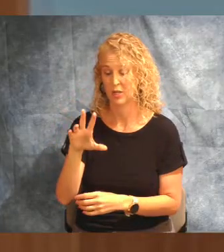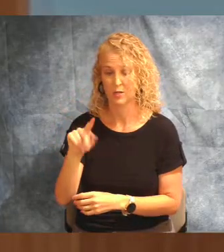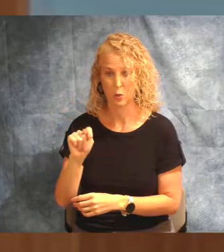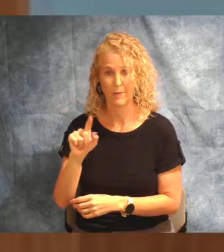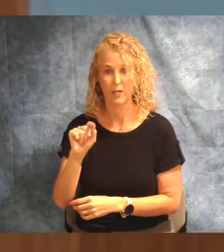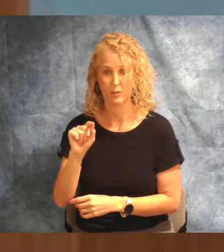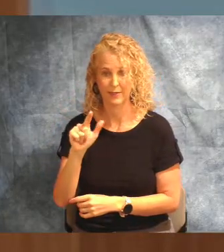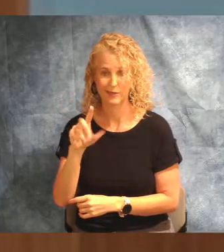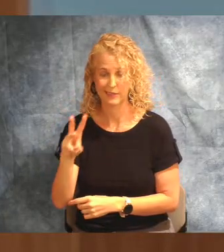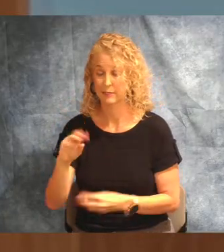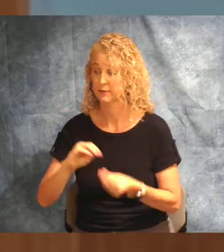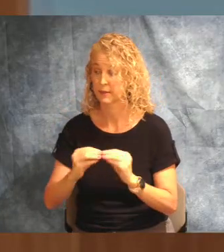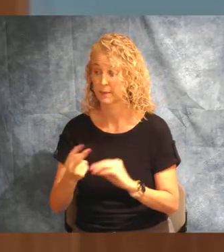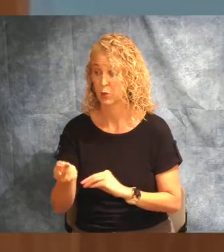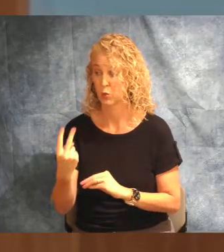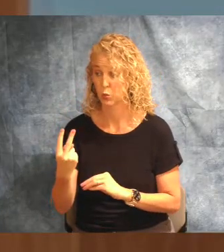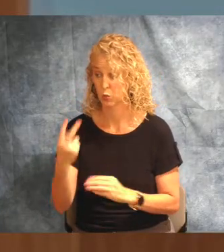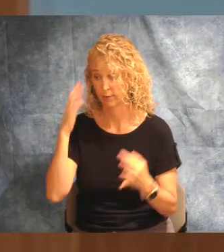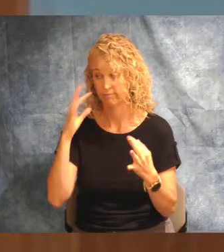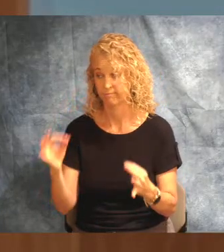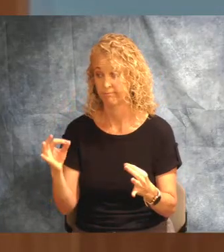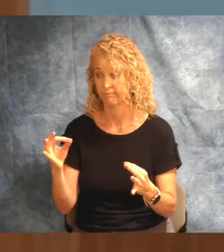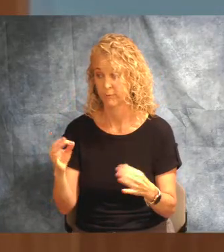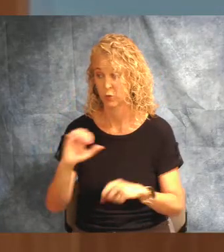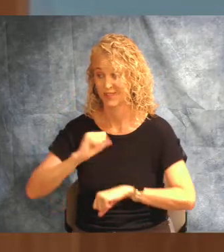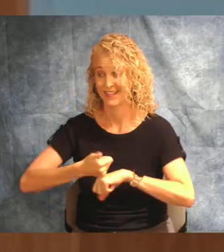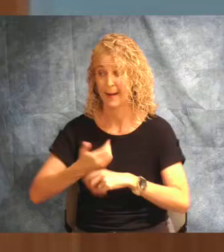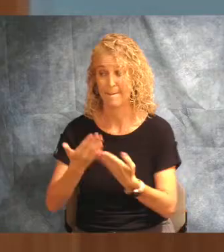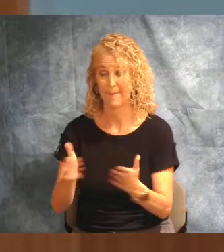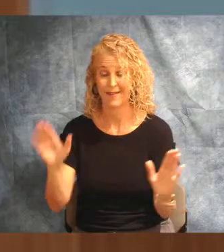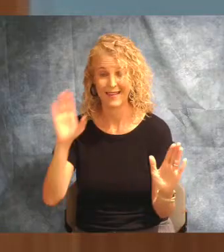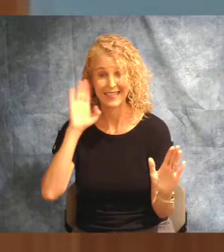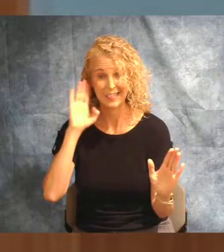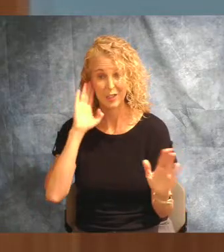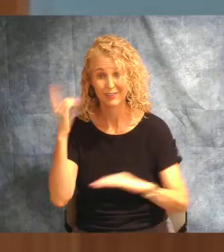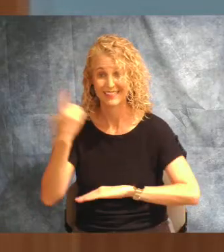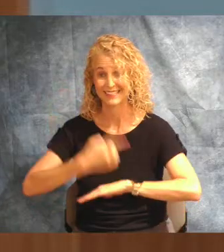Item number two is a resolution setting the hearing date for the 2026 municipal road fund